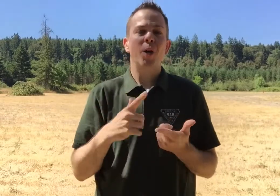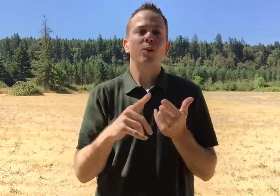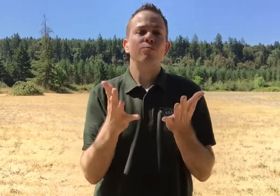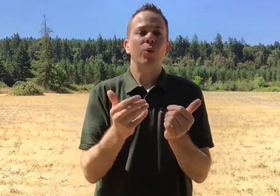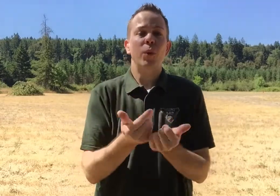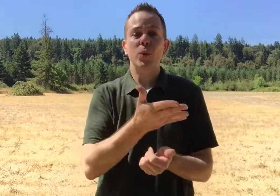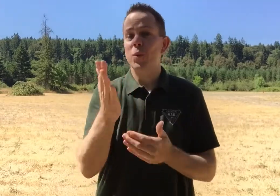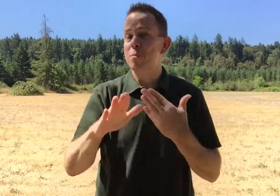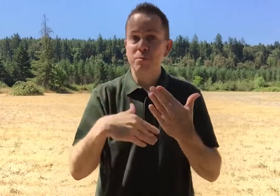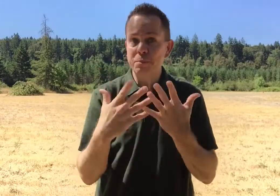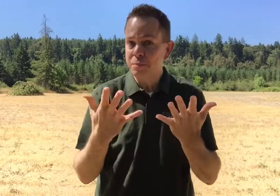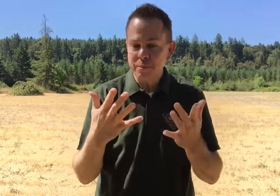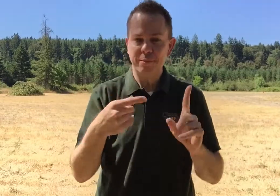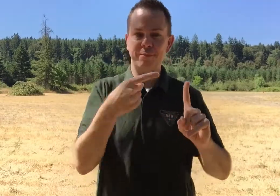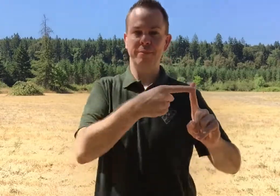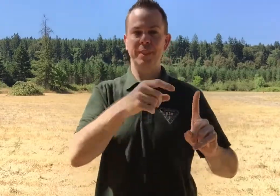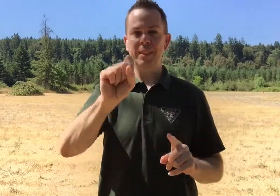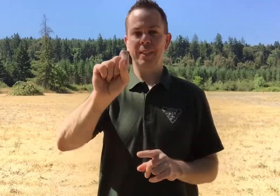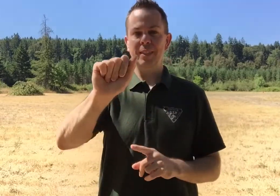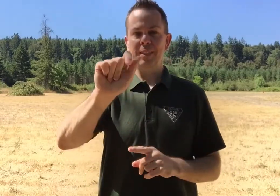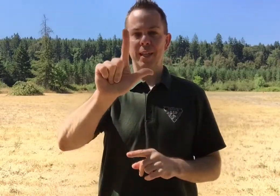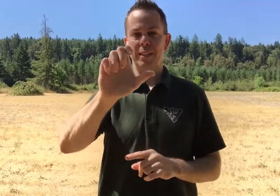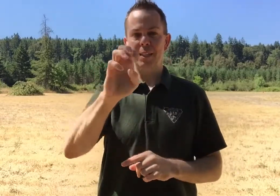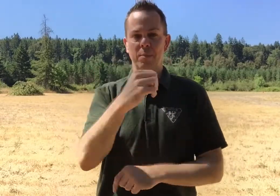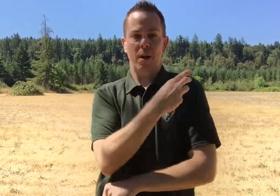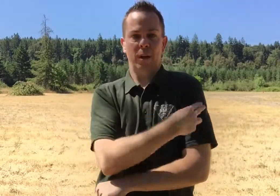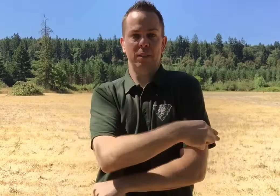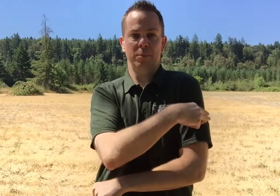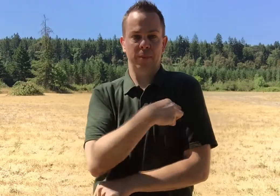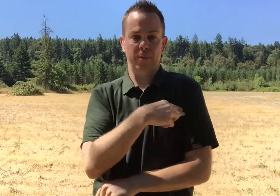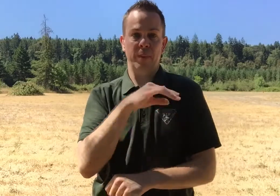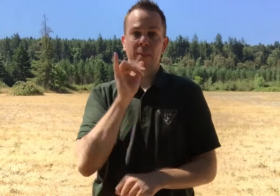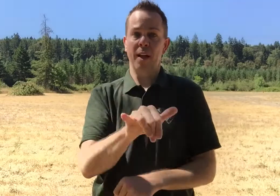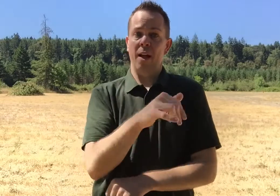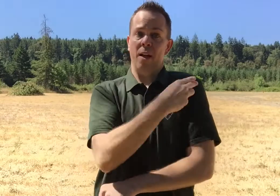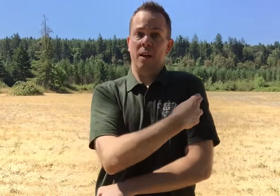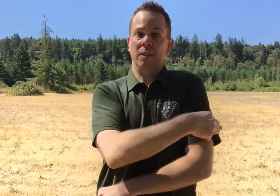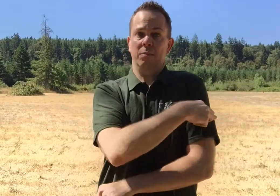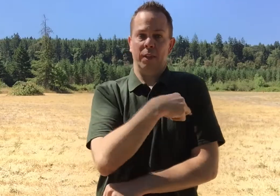I'm here to give you an update regarding Salem Hospital.